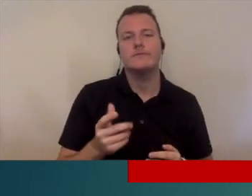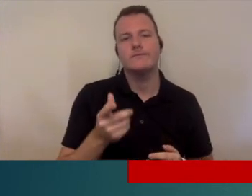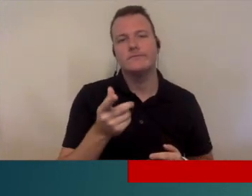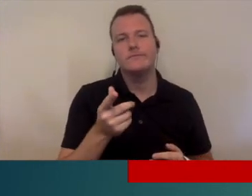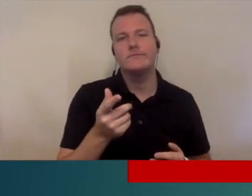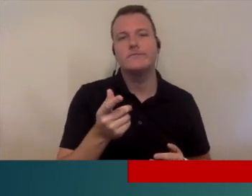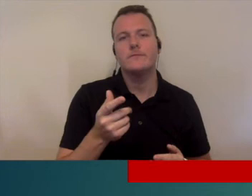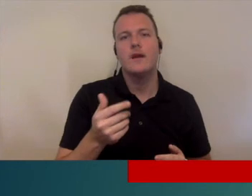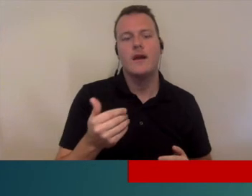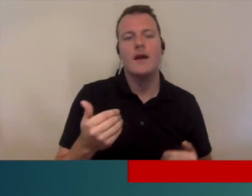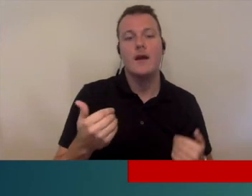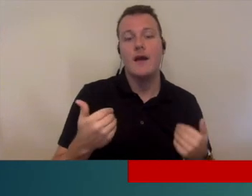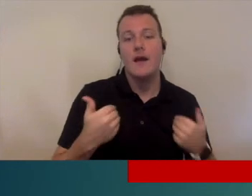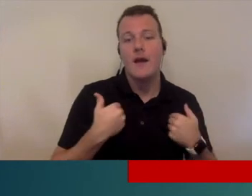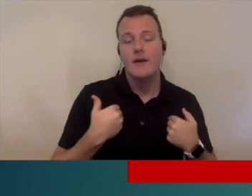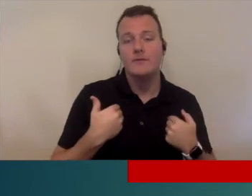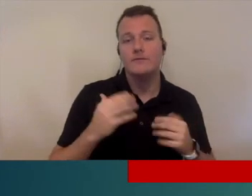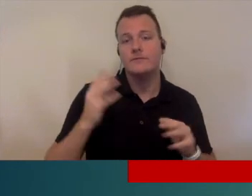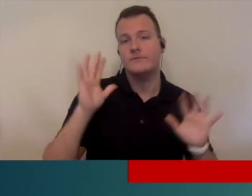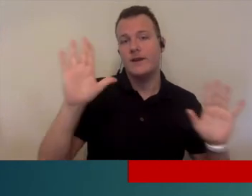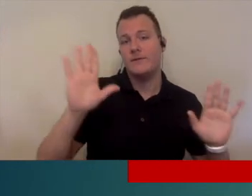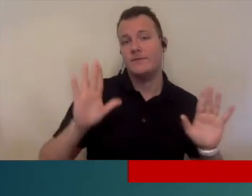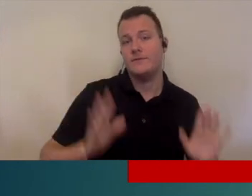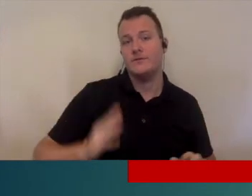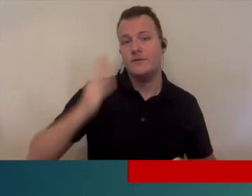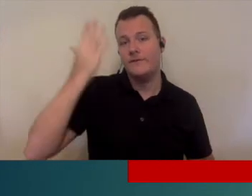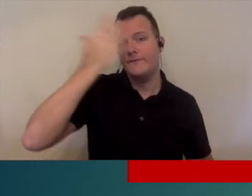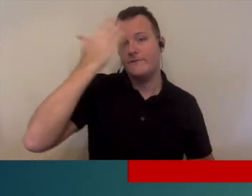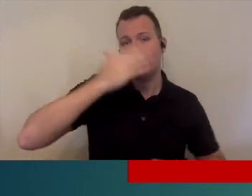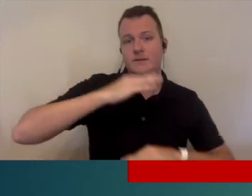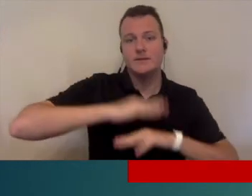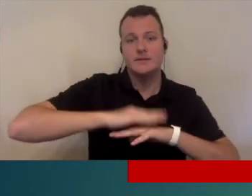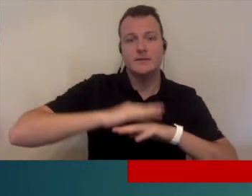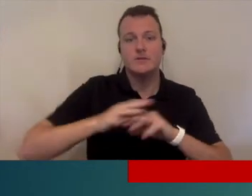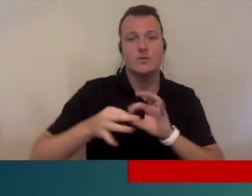fabulous front desk coordinator, or office coordinator right now, and when